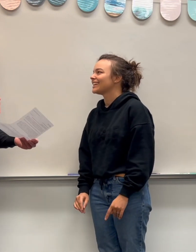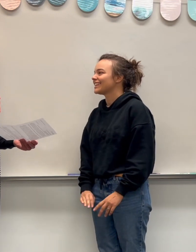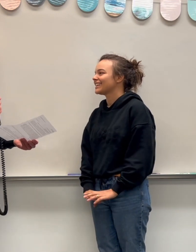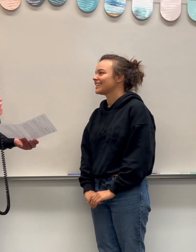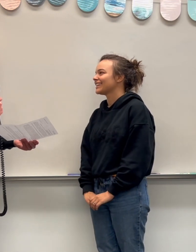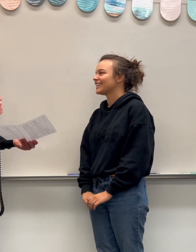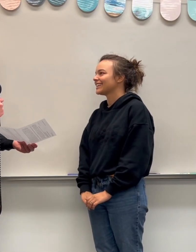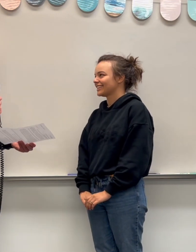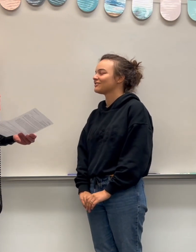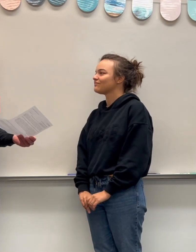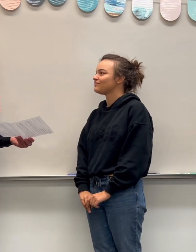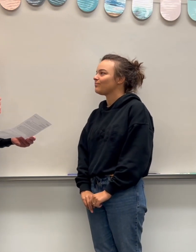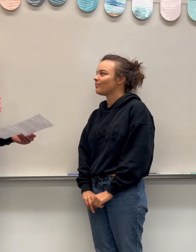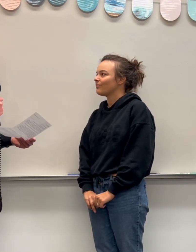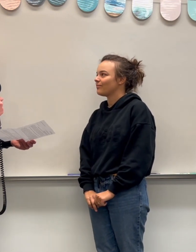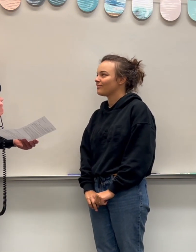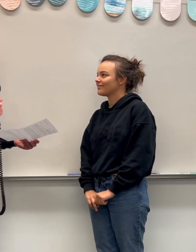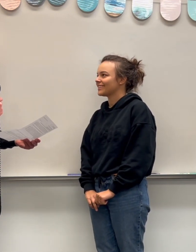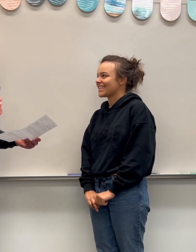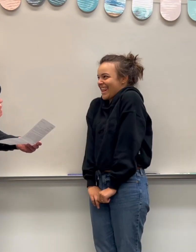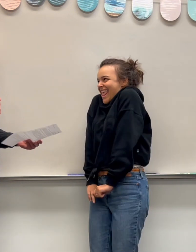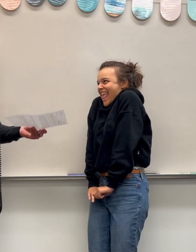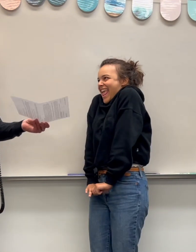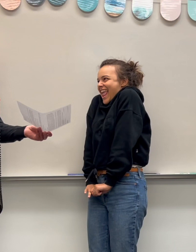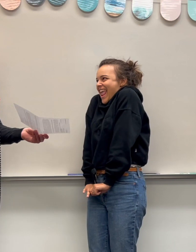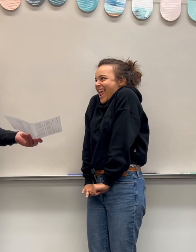this segment of the show because you have a special guest with us would you like to in